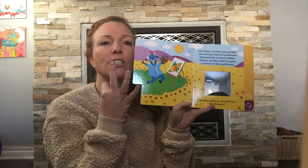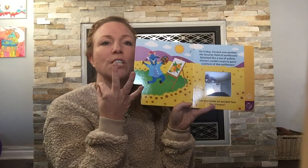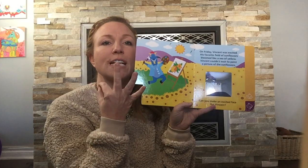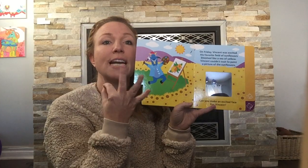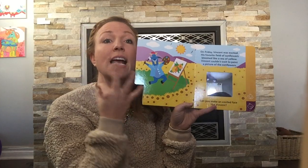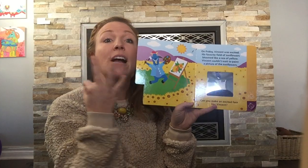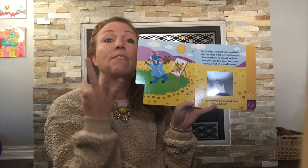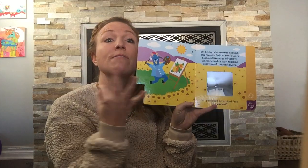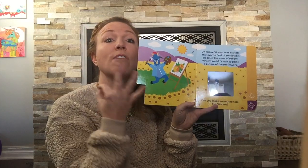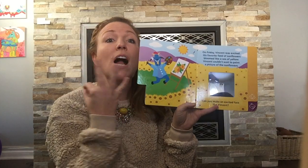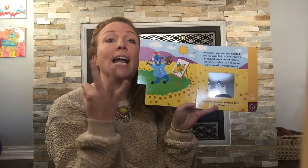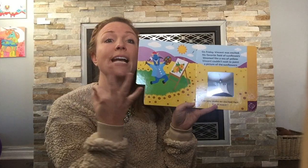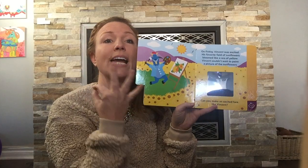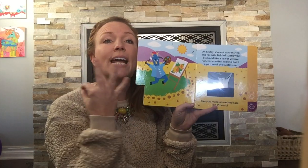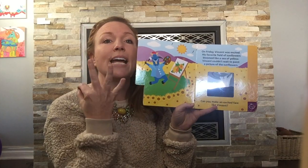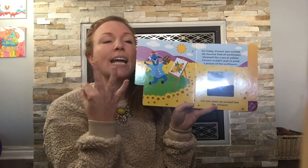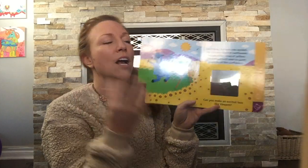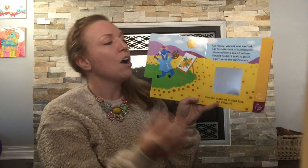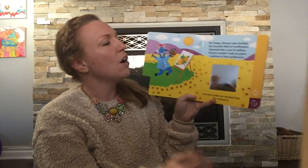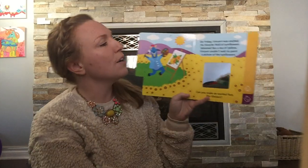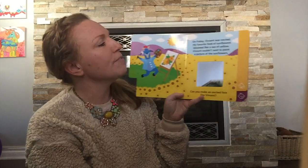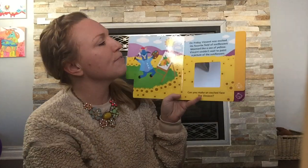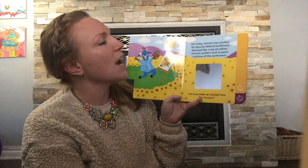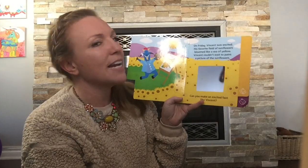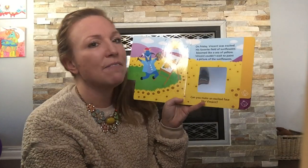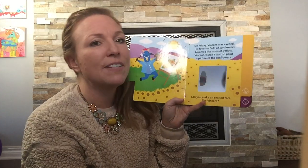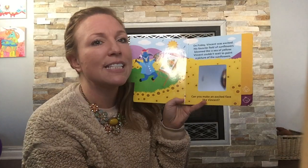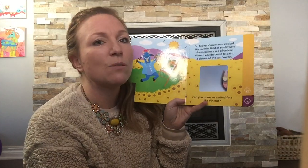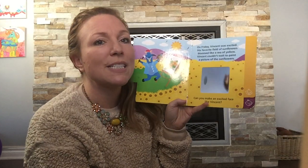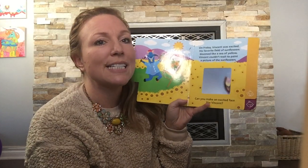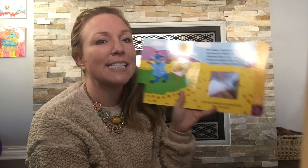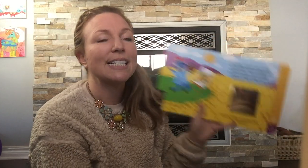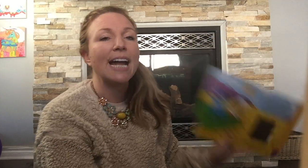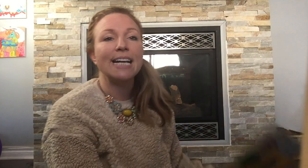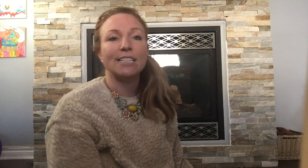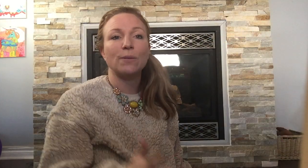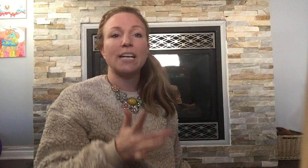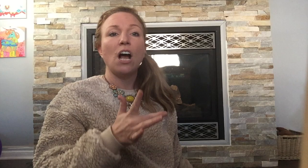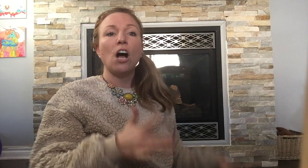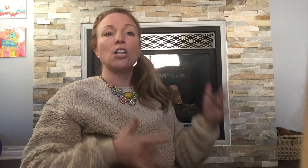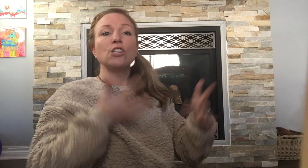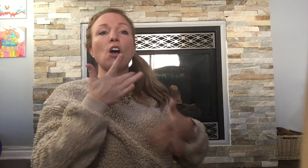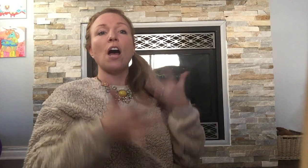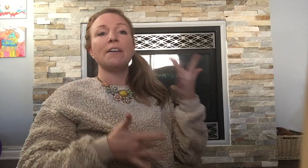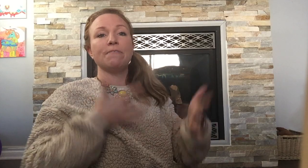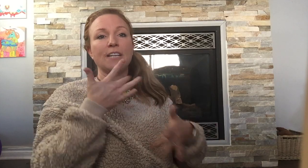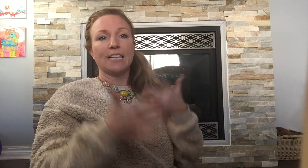turn it in. FRIDAY. On FRIDAY, Vincent was excited, he had a lot of feelings,